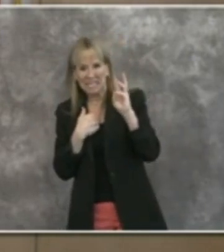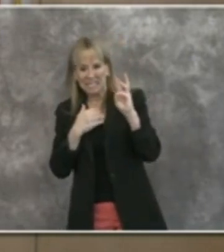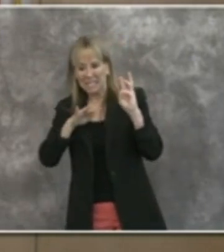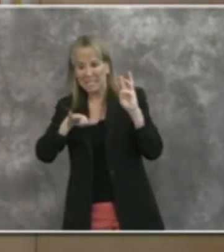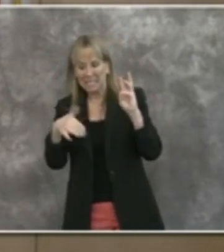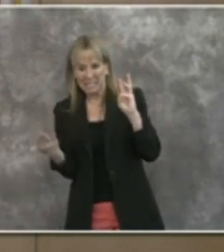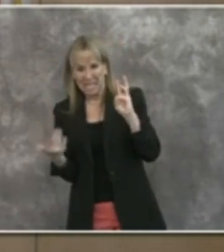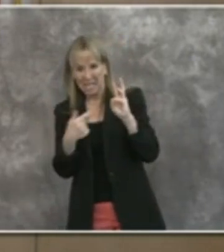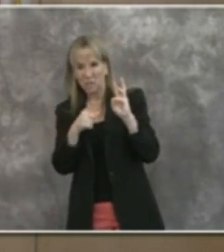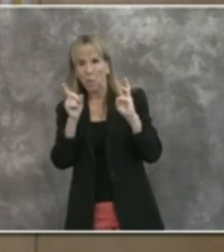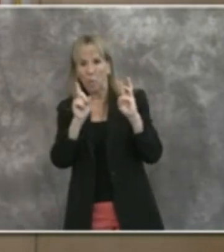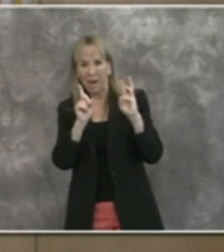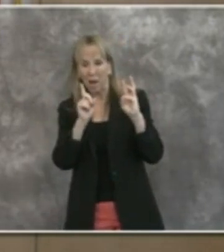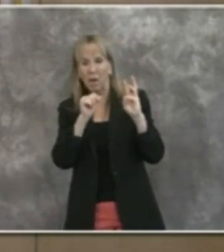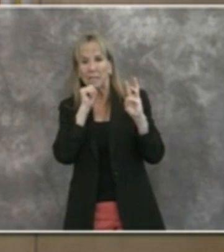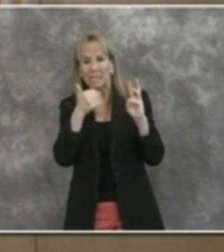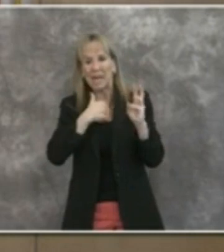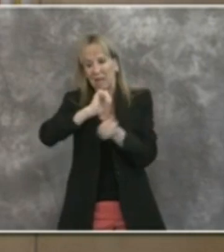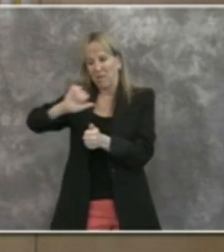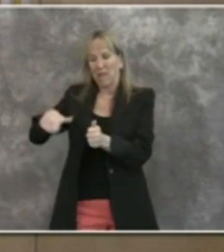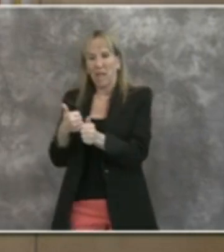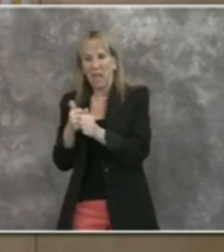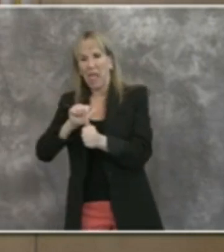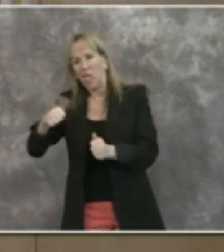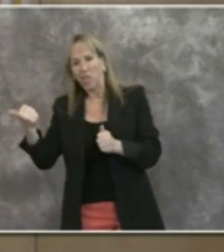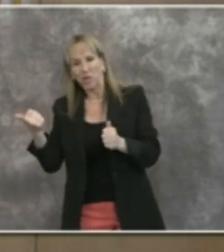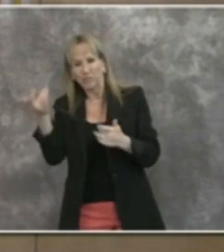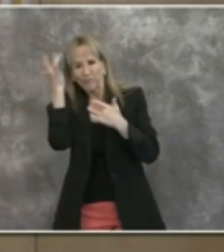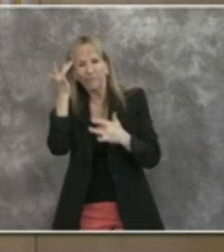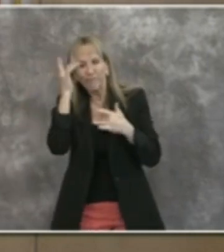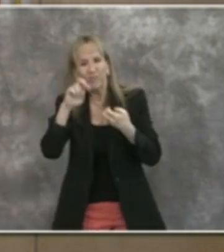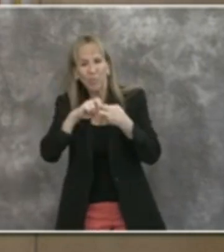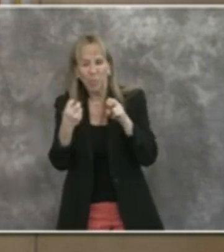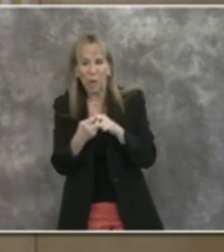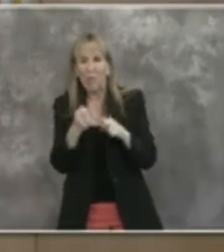NEXT QUESTION. JOSHUA SMITH WITH THE SAN DIEGO UNION TRIBUNE. PLEASE